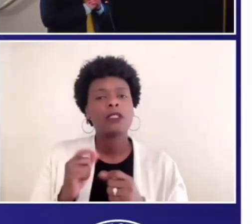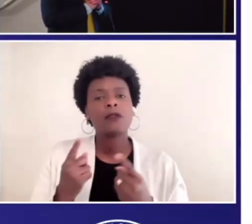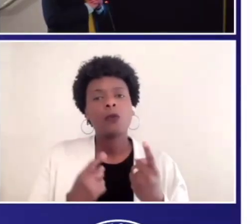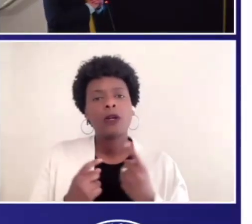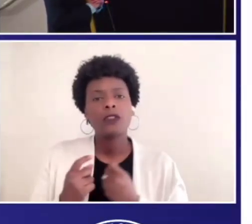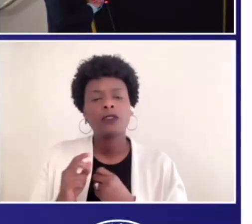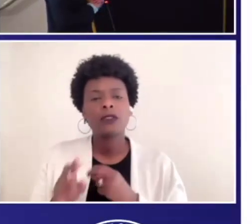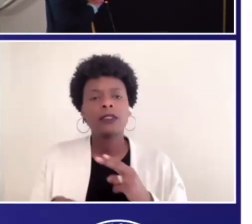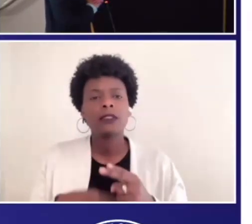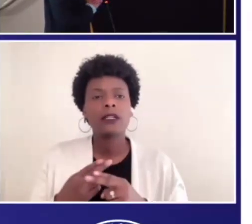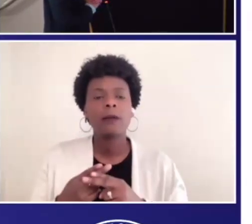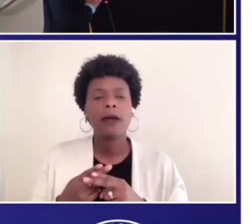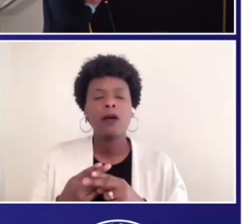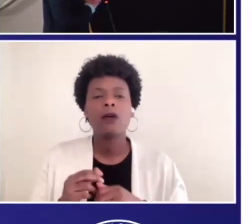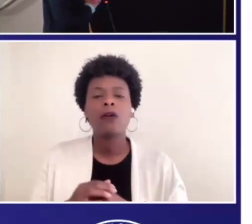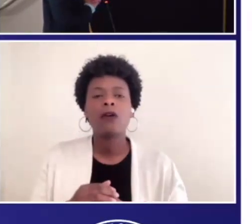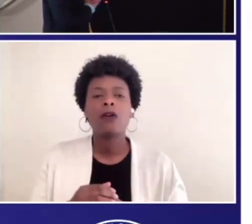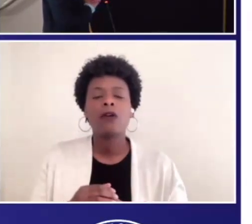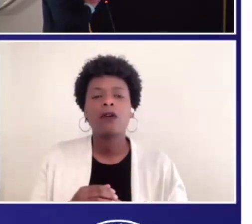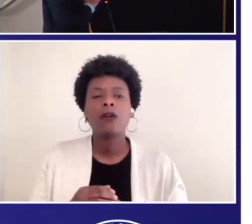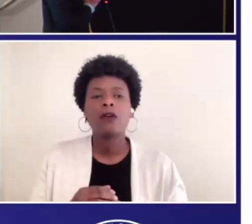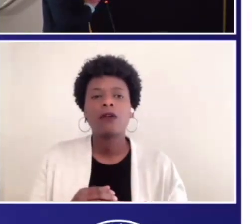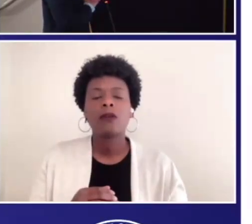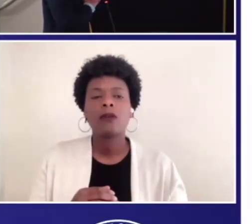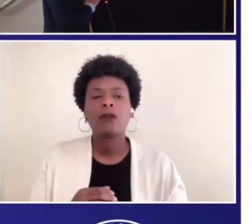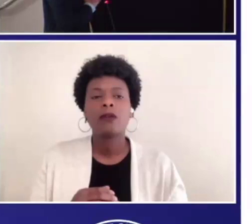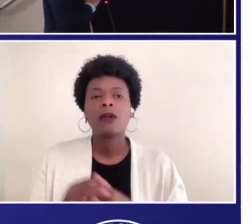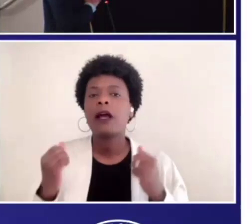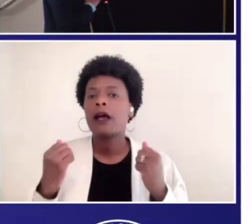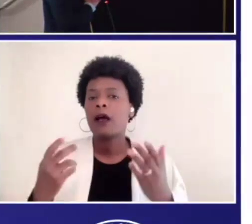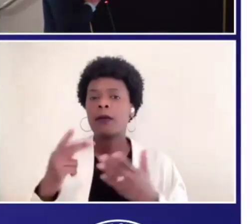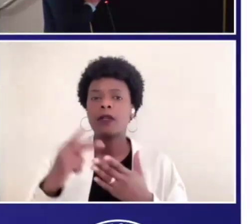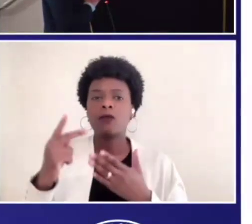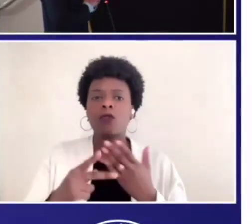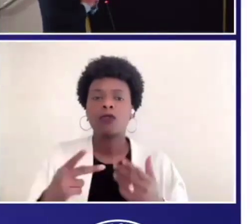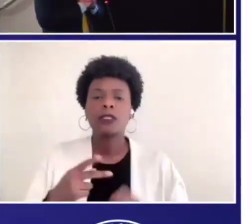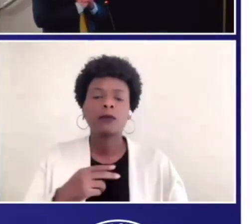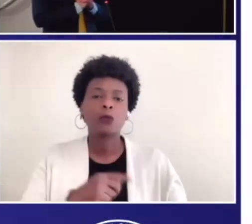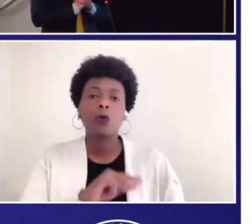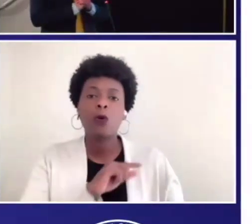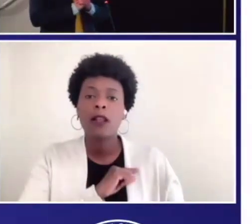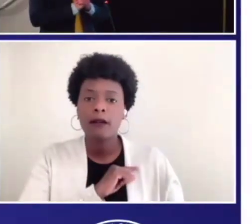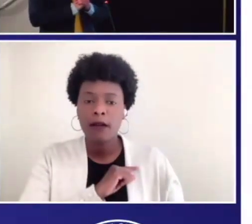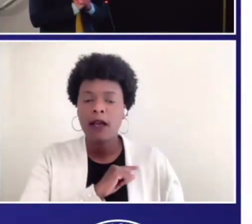on the extent that how many programs would qualify given the other requirements in the